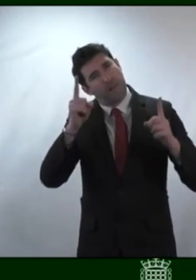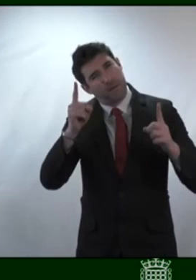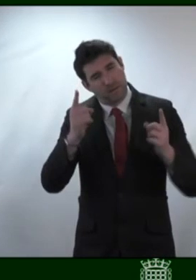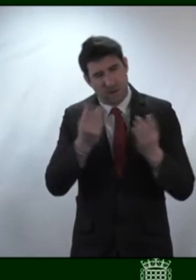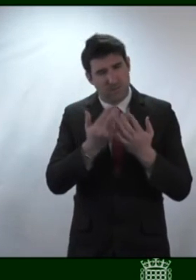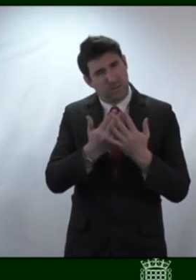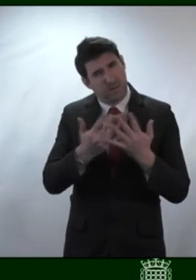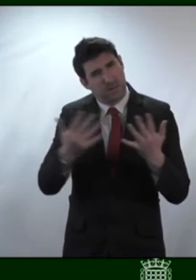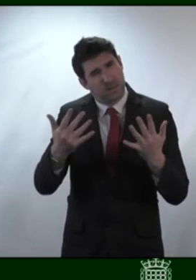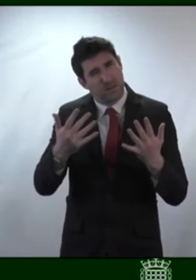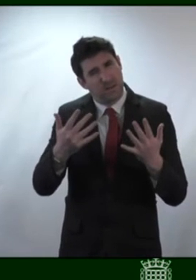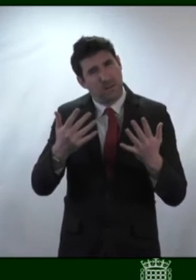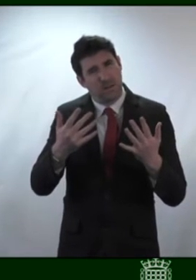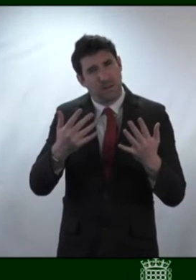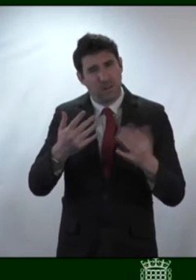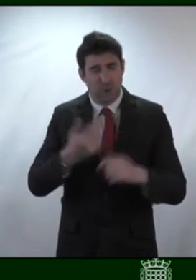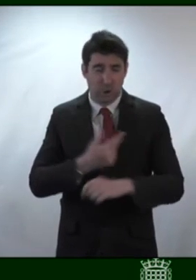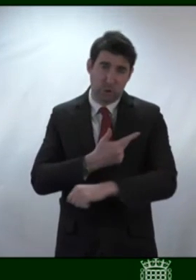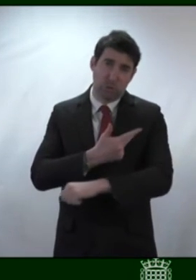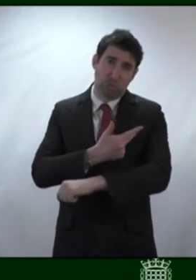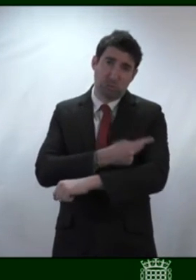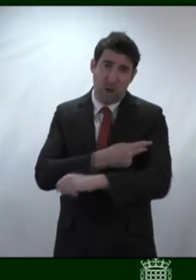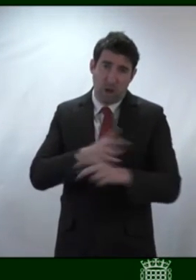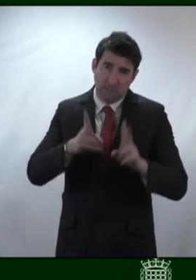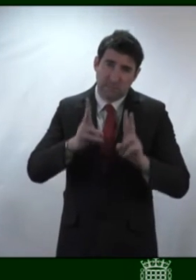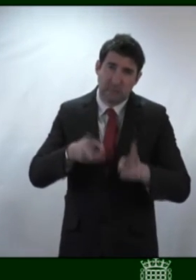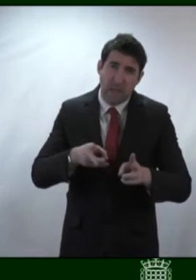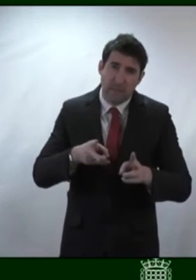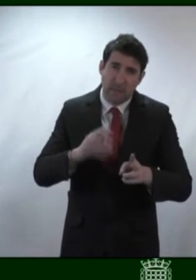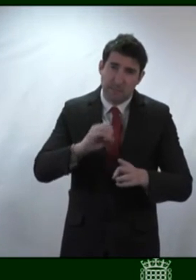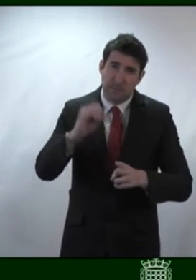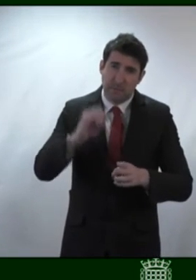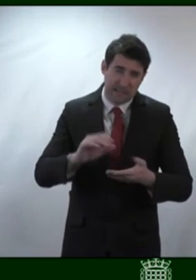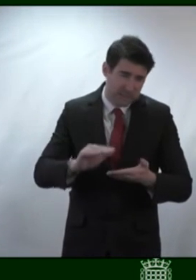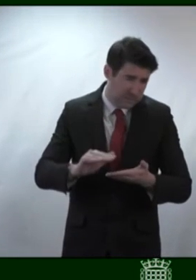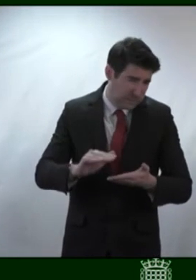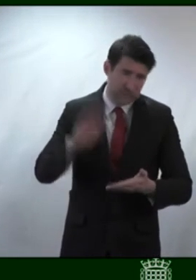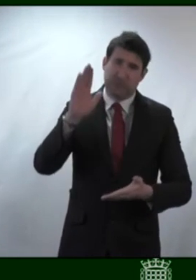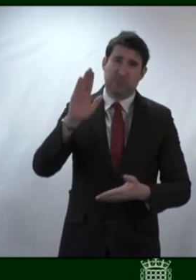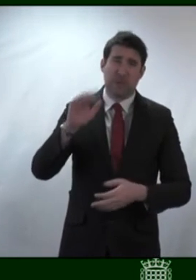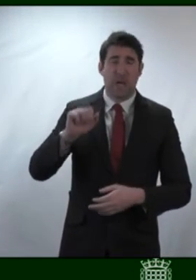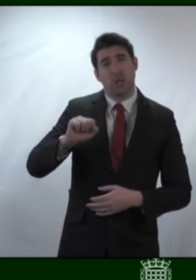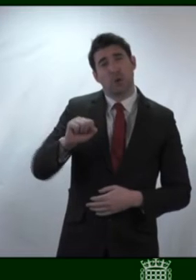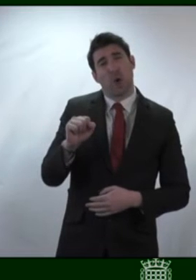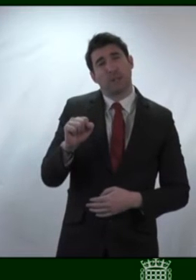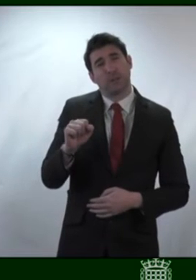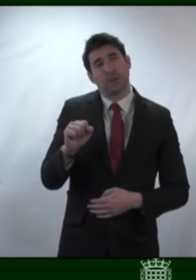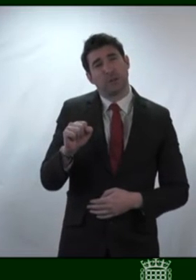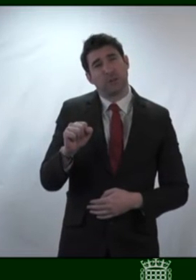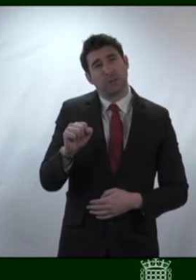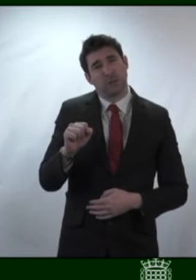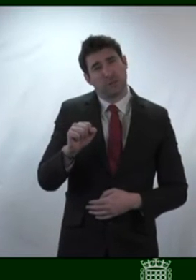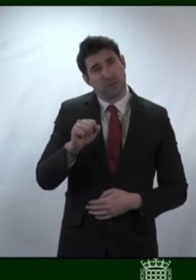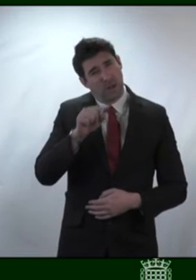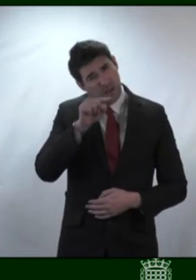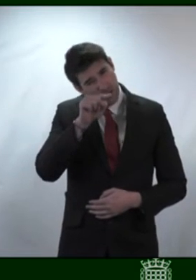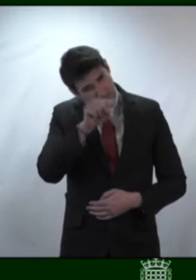in Scotland yesterday? If you were, then you can do something about it. Not just in Scotland,